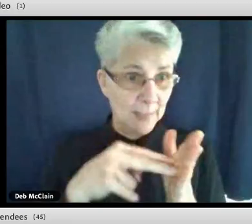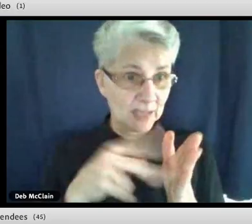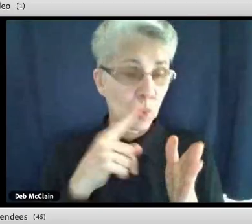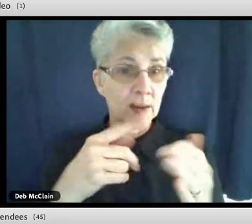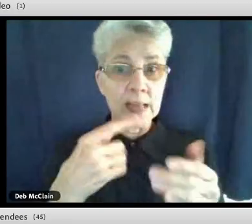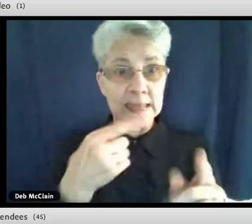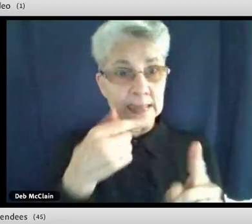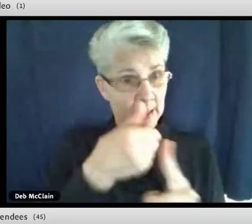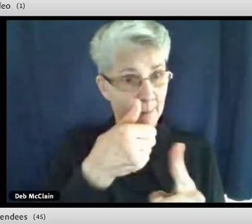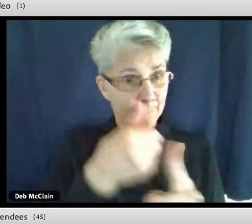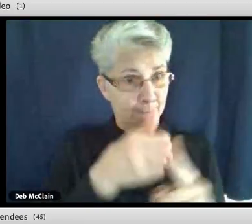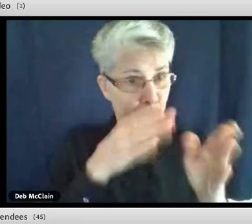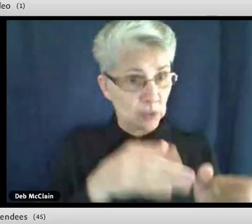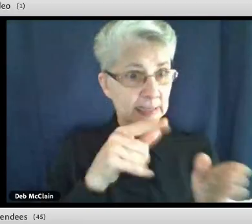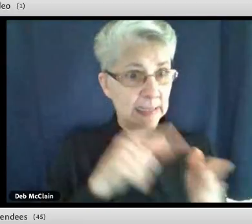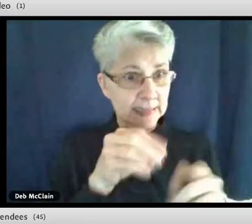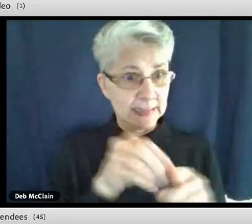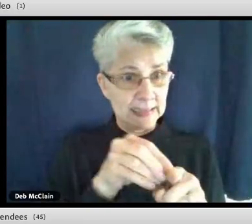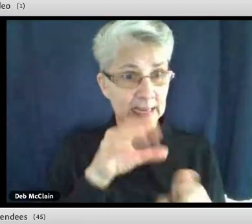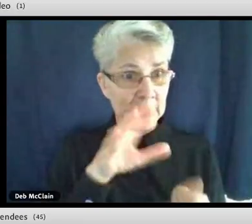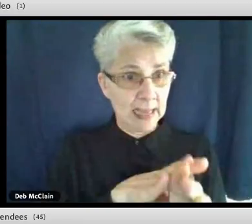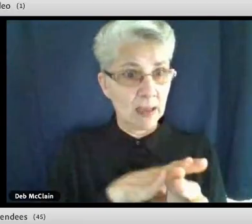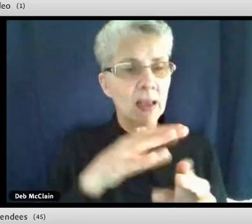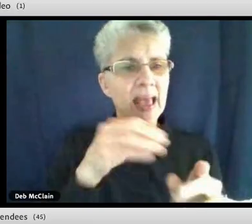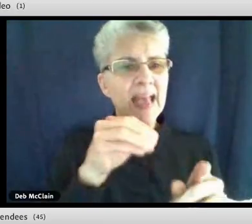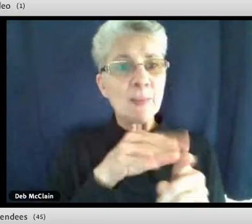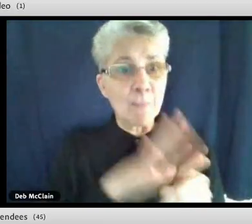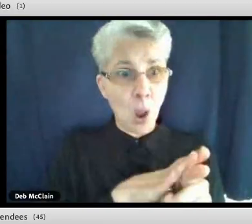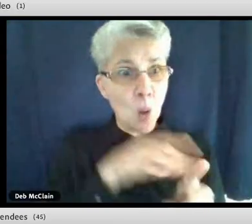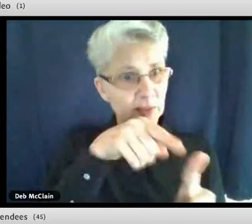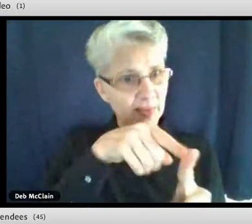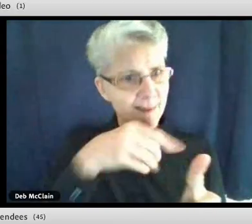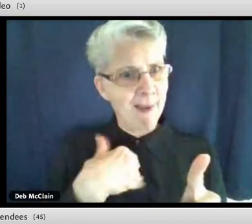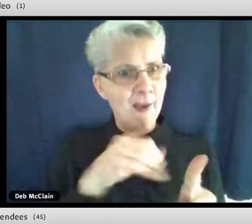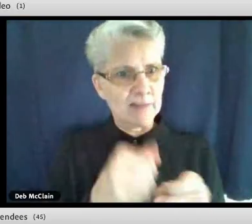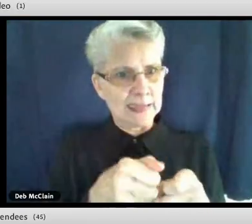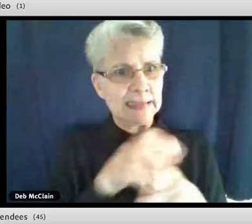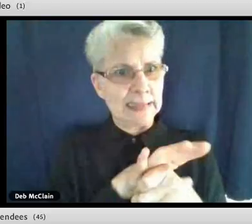who's contagious or they were exposed and basically put them in quarantine